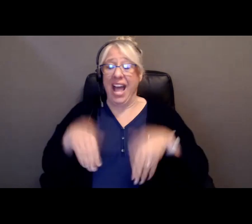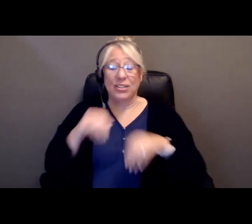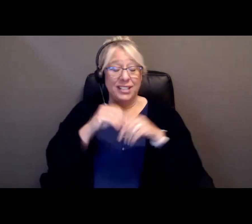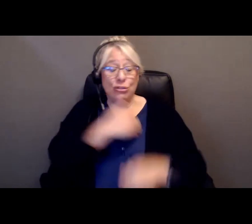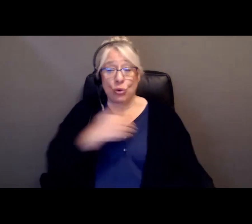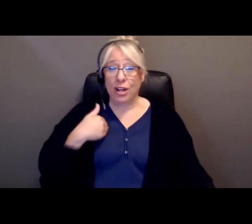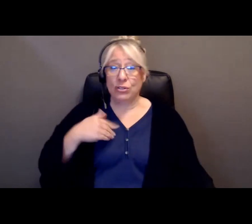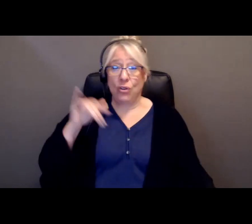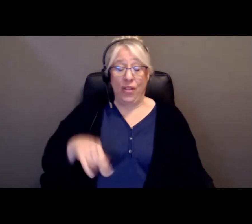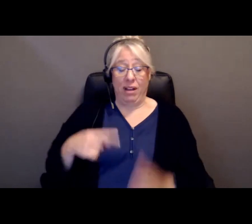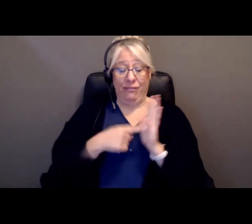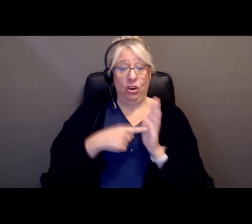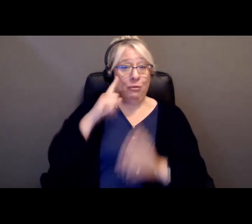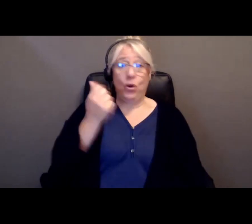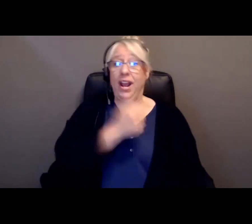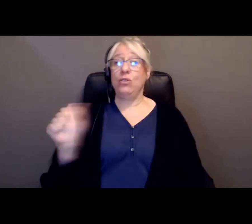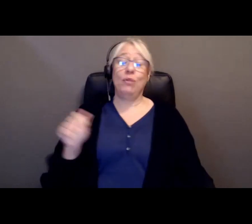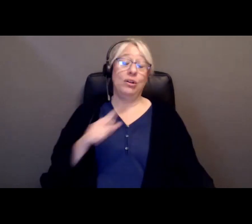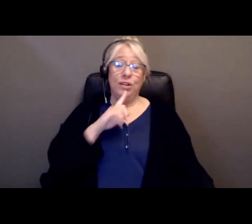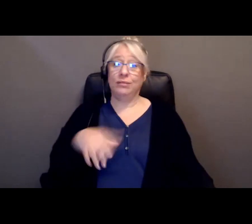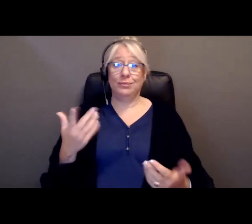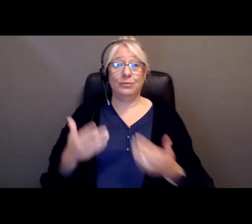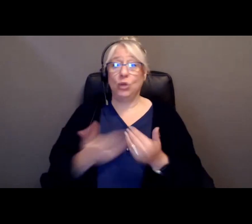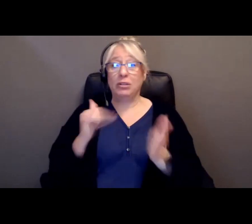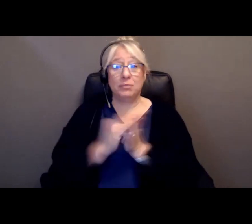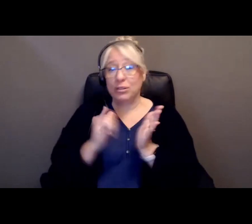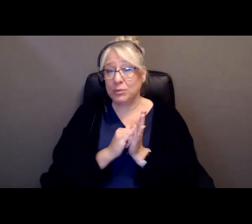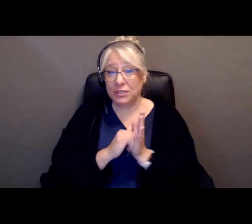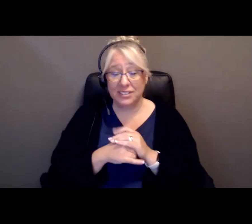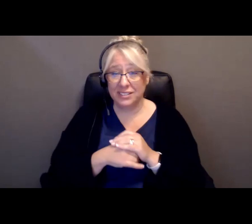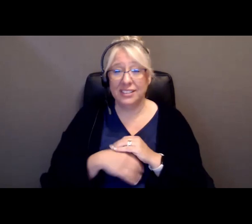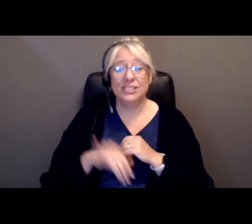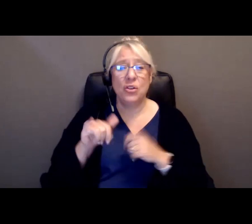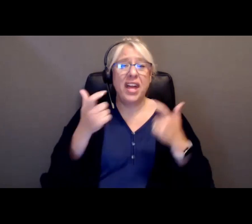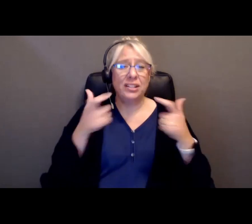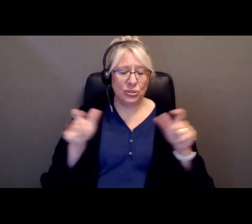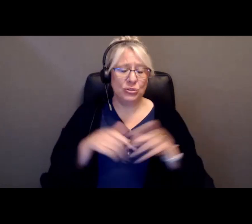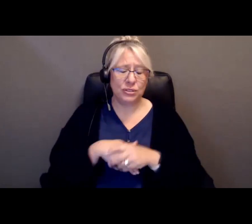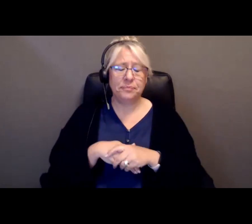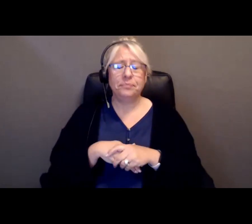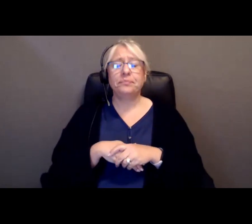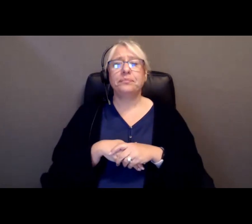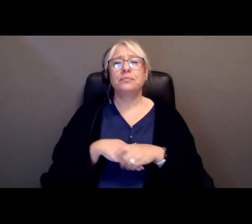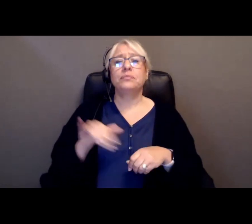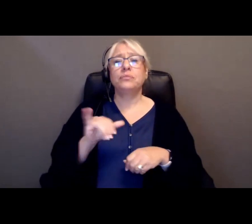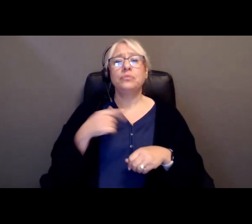is almost impossible. So that's huge. And also, I'm part of a GTA Disability Coalition.